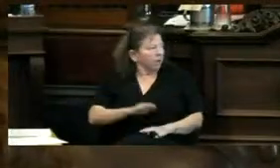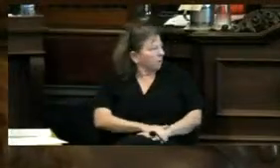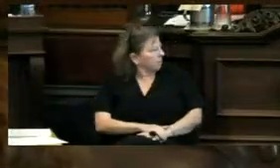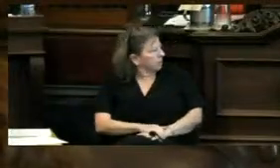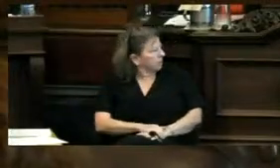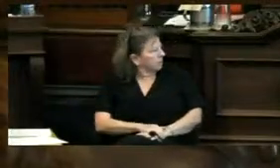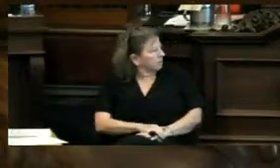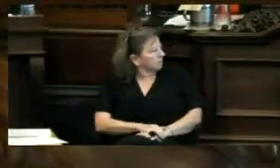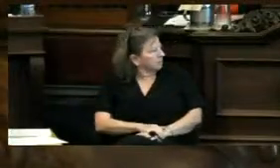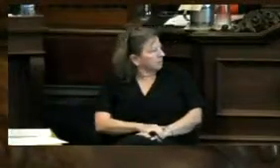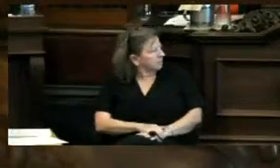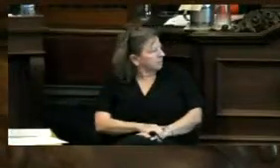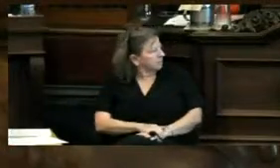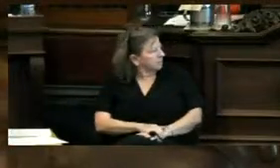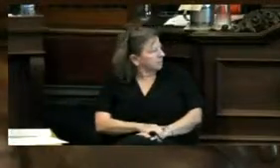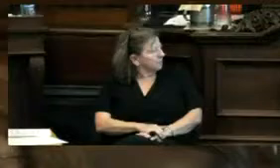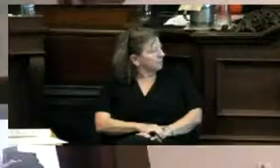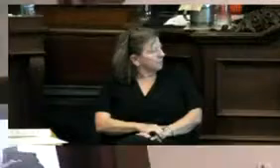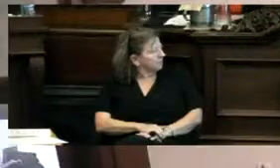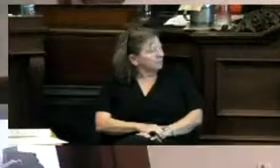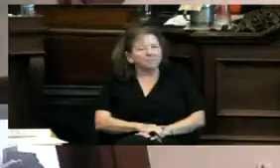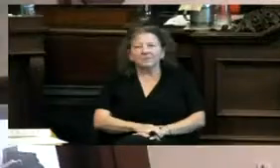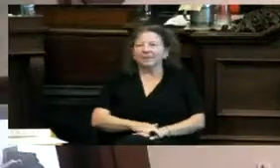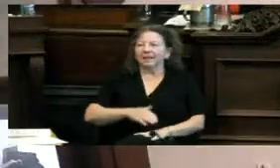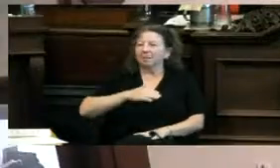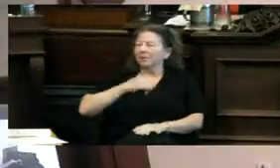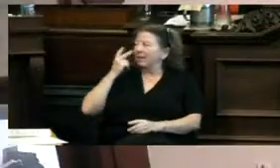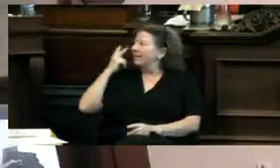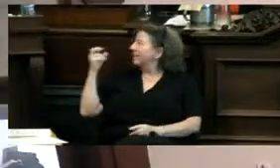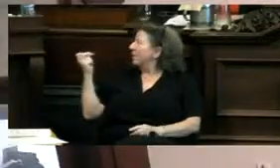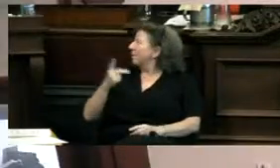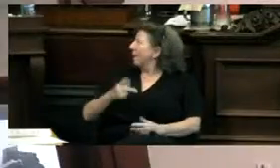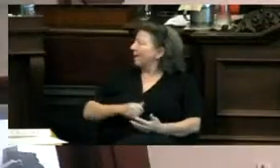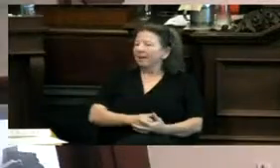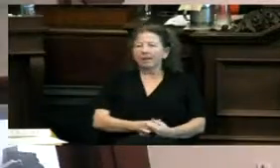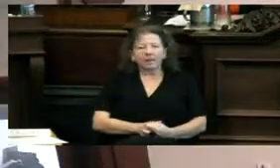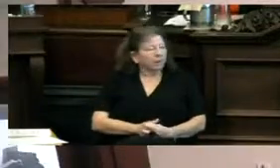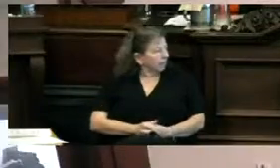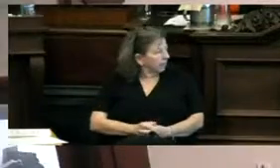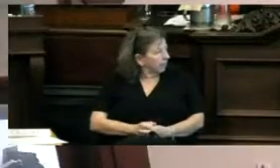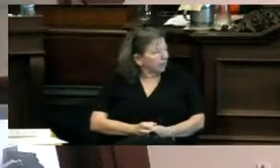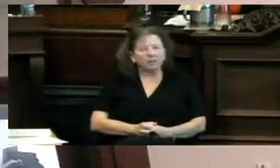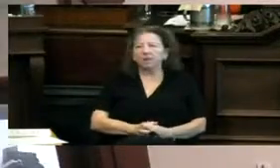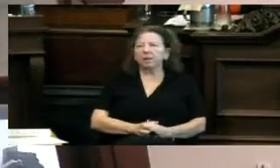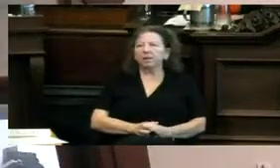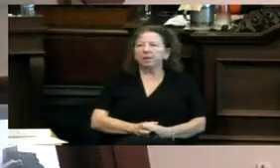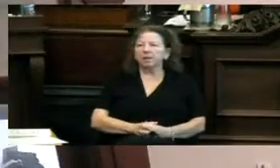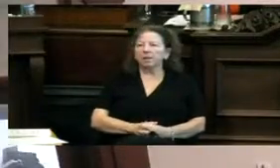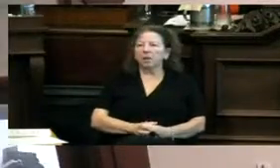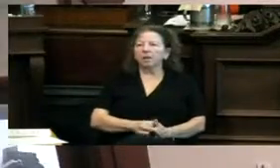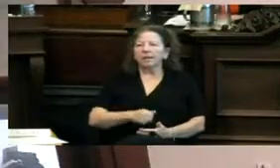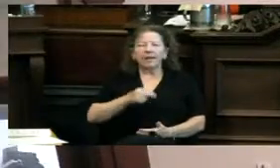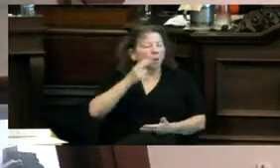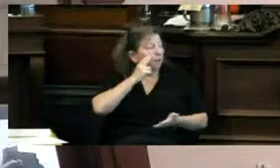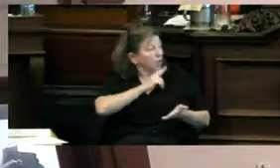even more appropriate. I'm so glad to see our clerk back with us today. Thank you. So glad to